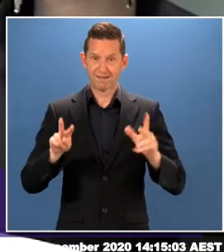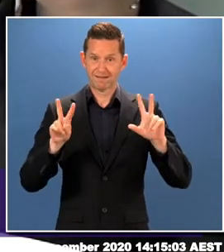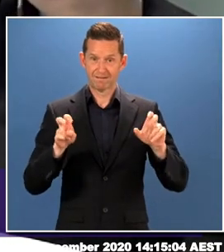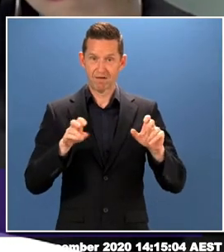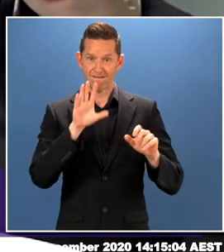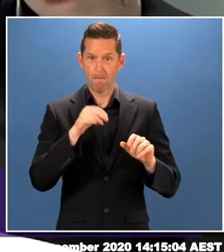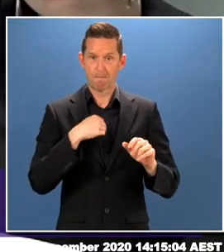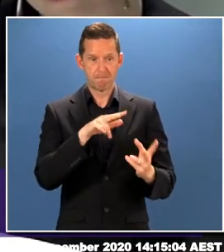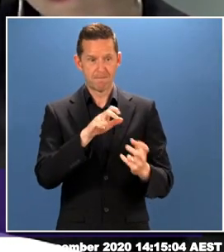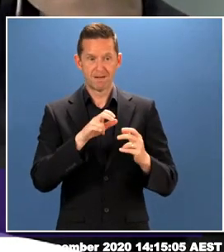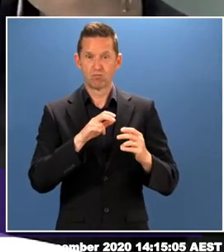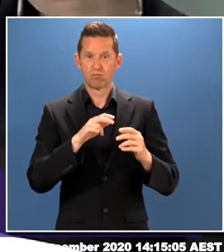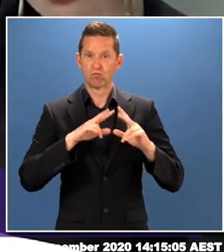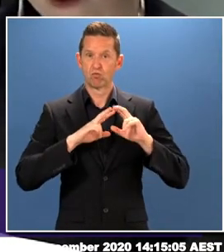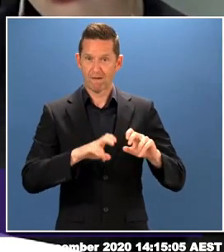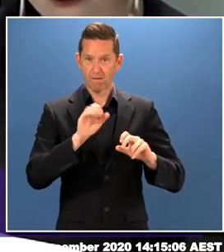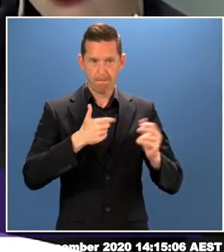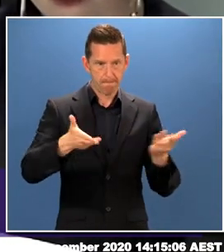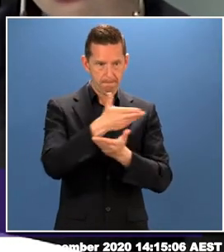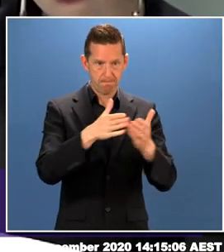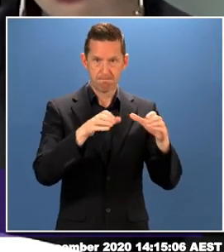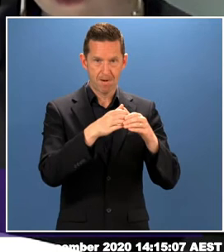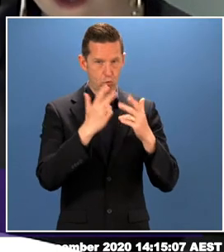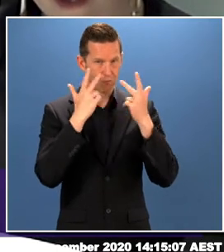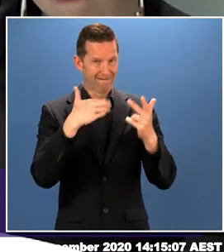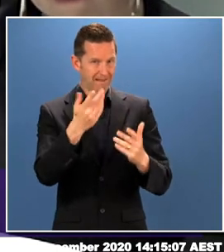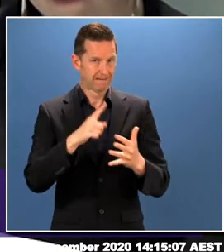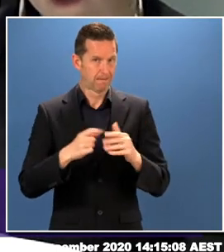with the co-design team just to illustrate this point further and the